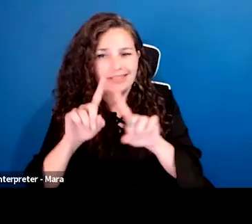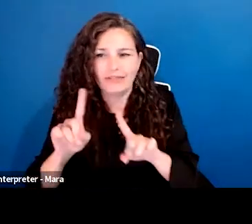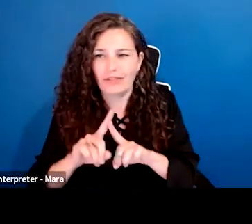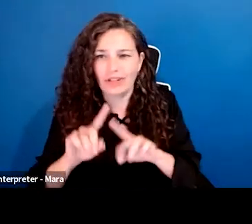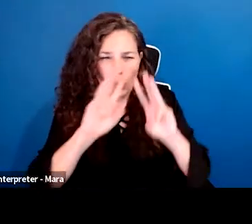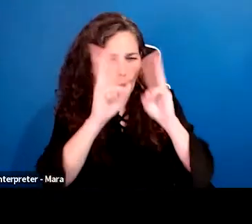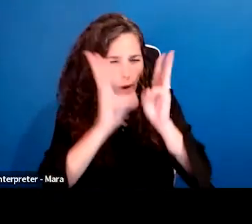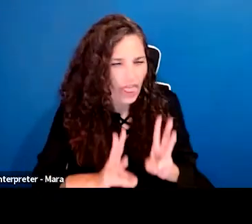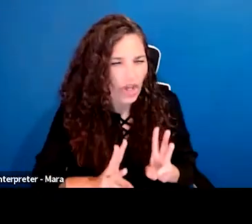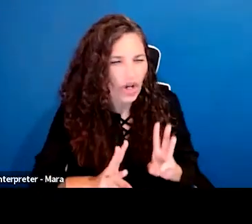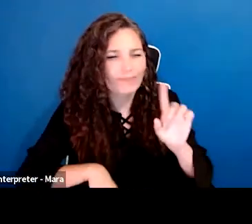Okay